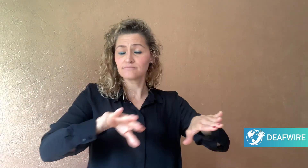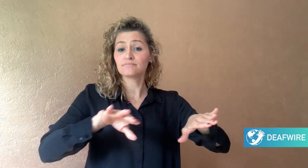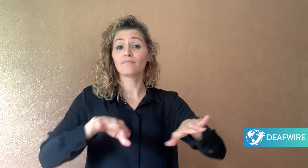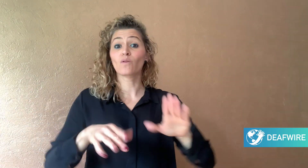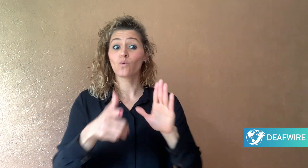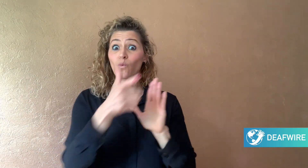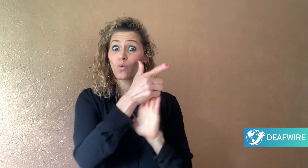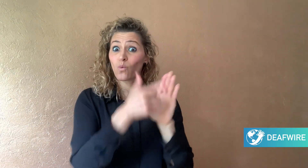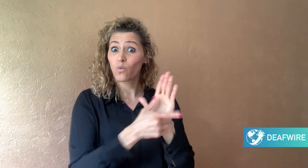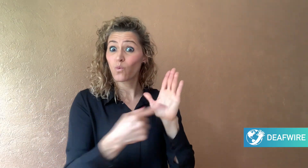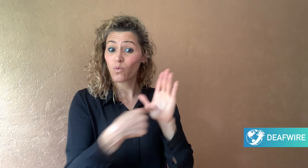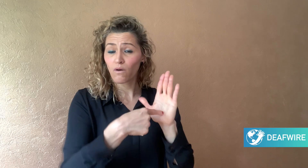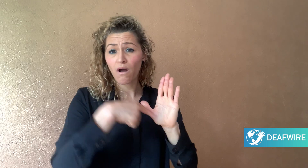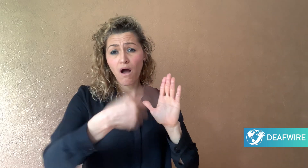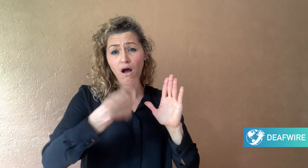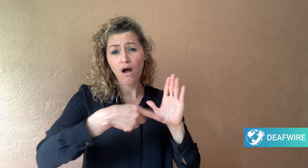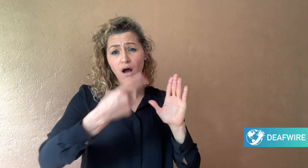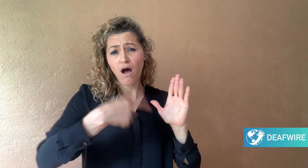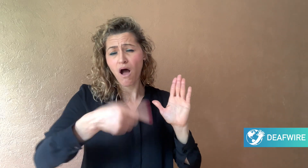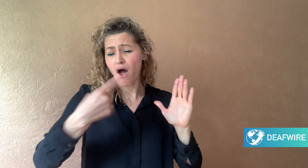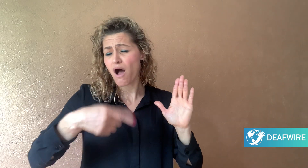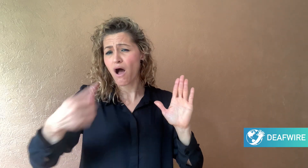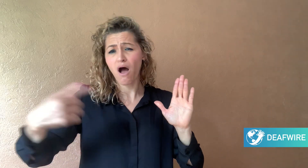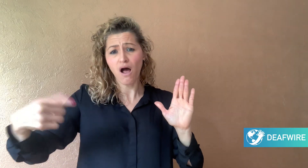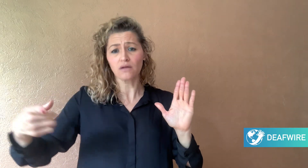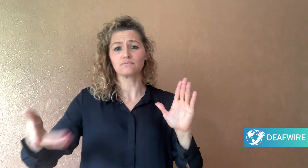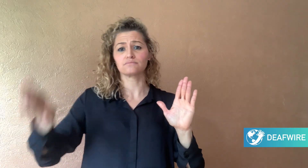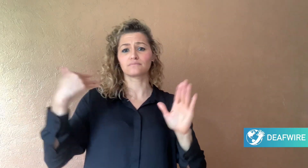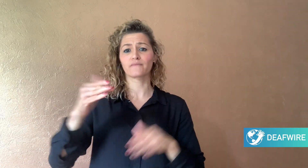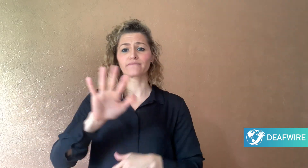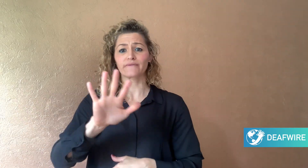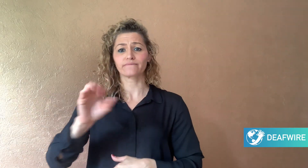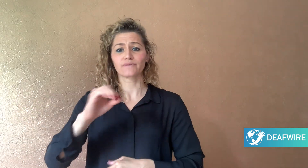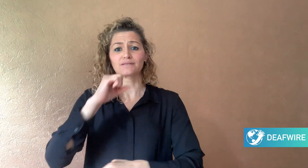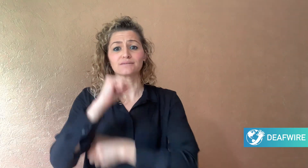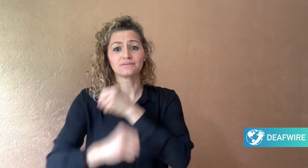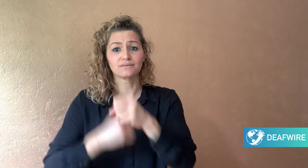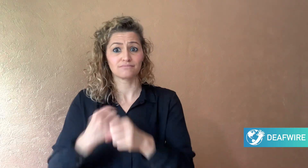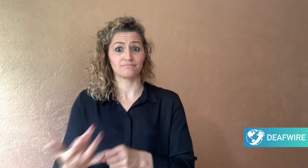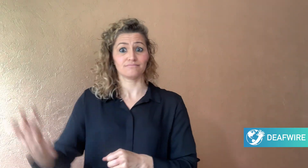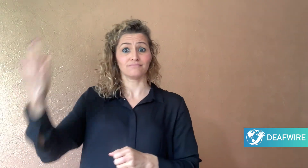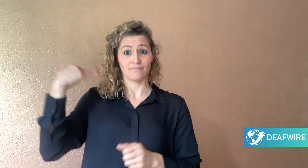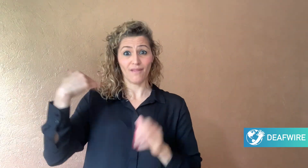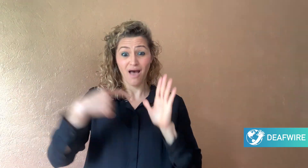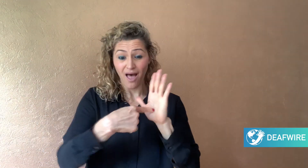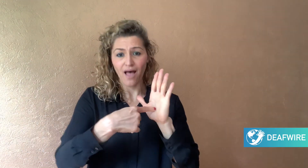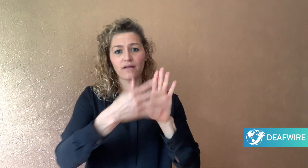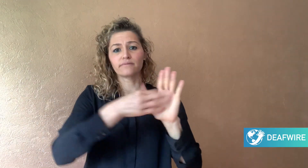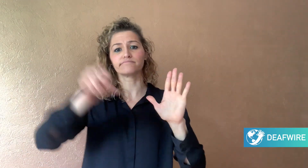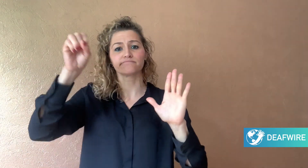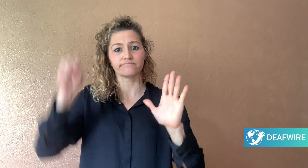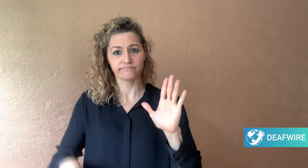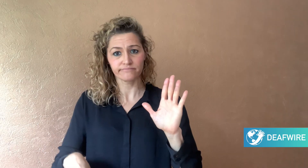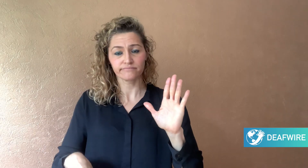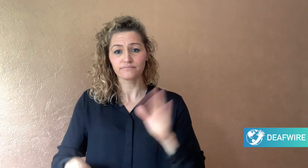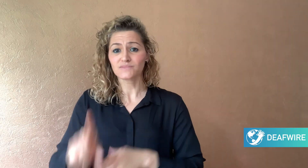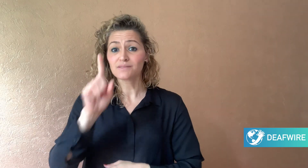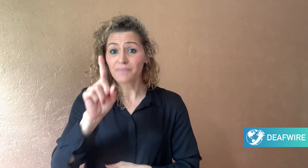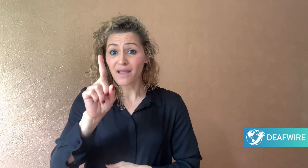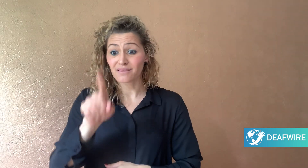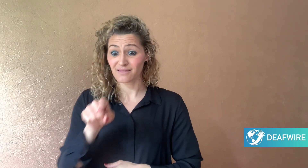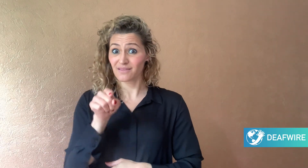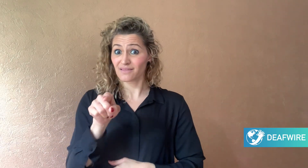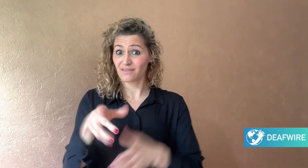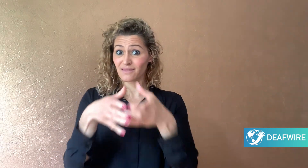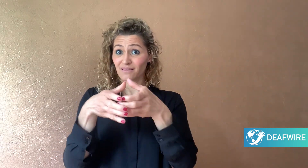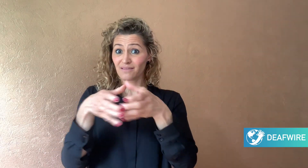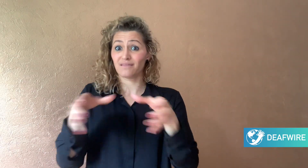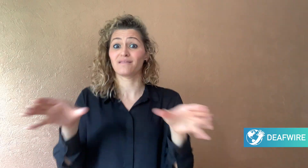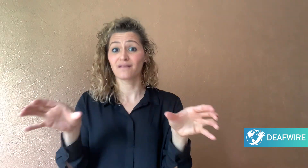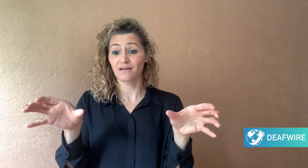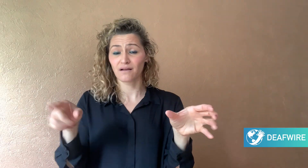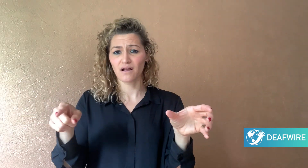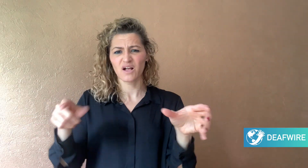until 50 years ago. Segregation caused drastic inequality